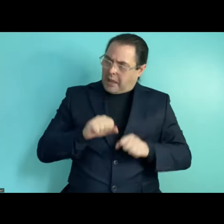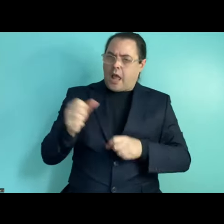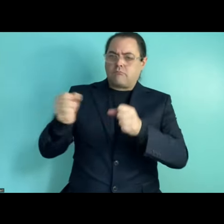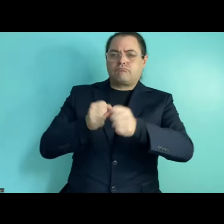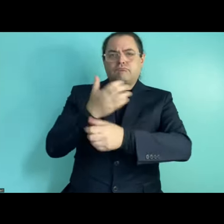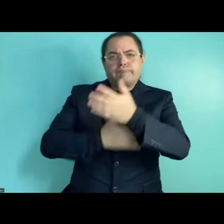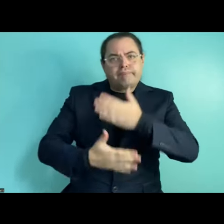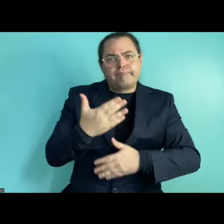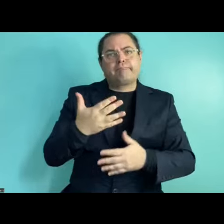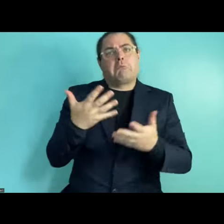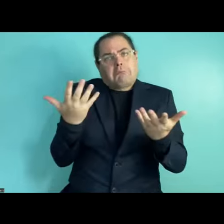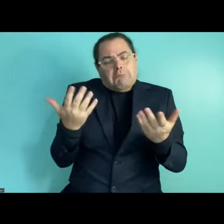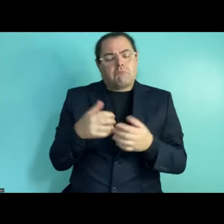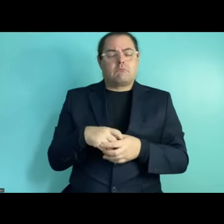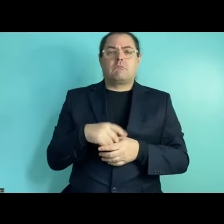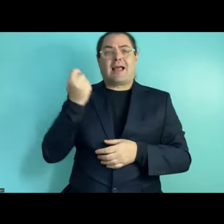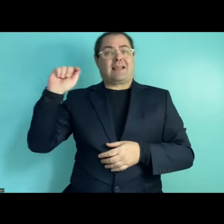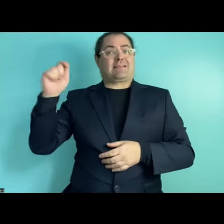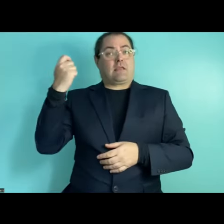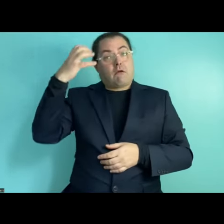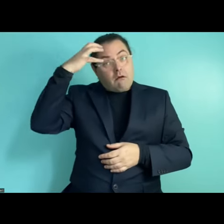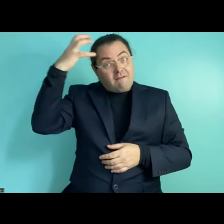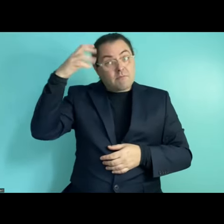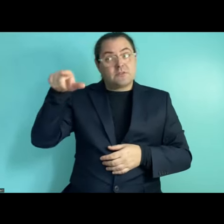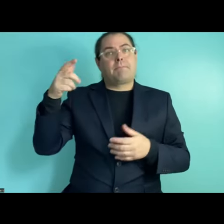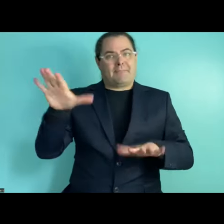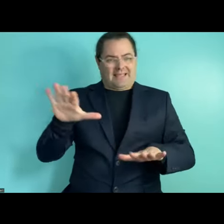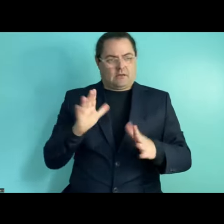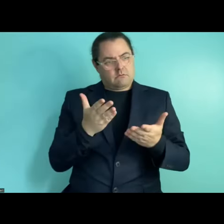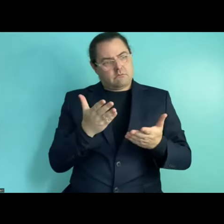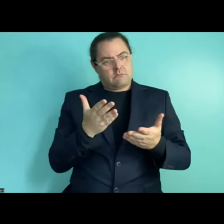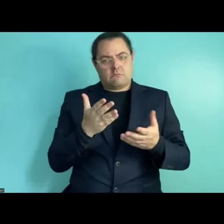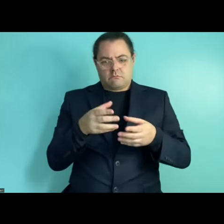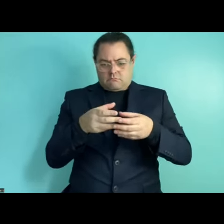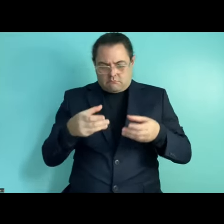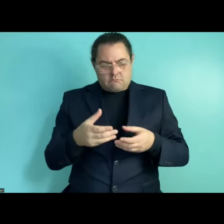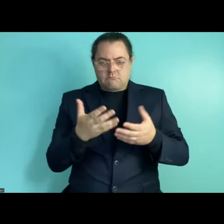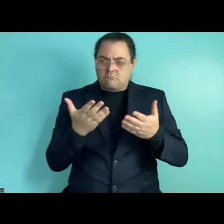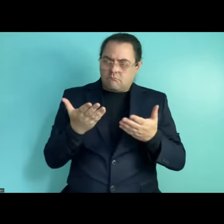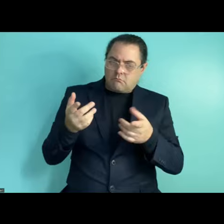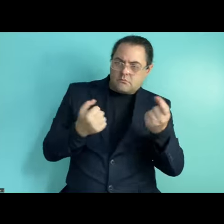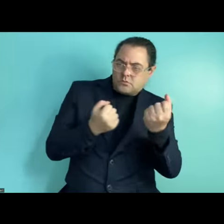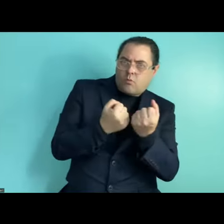for example in this particular 15:46:57 case has provided the institutions.